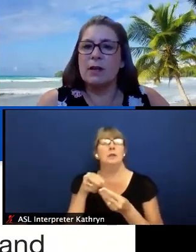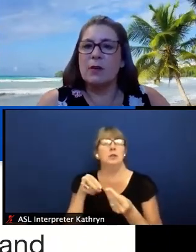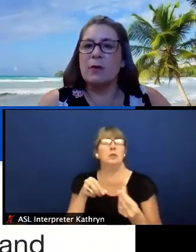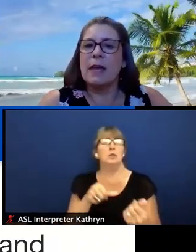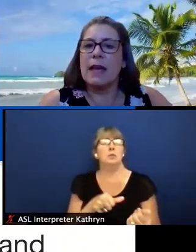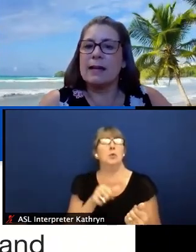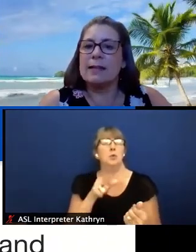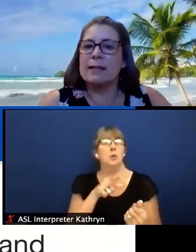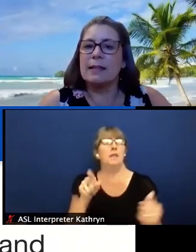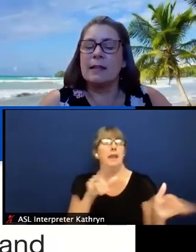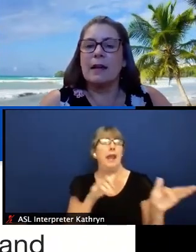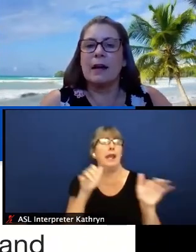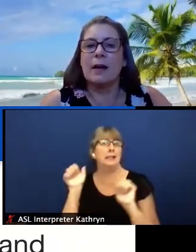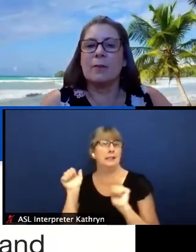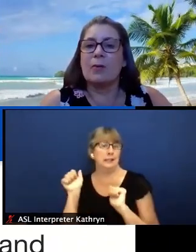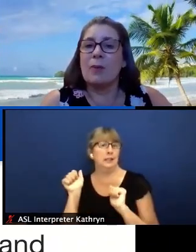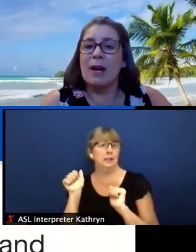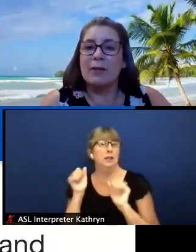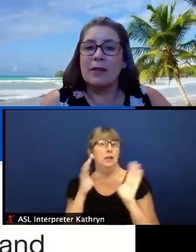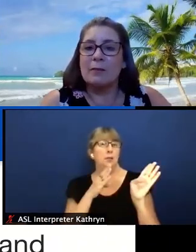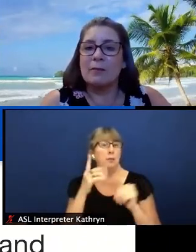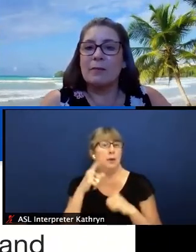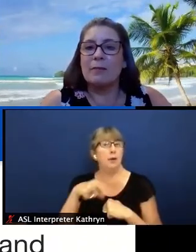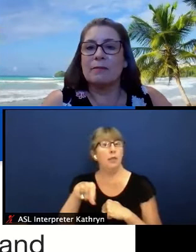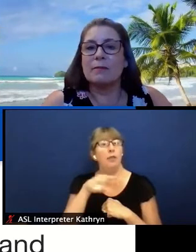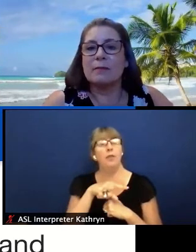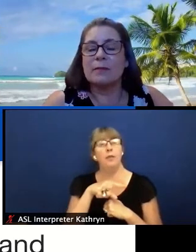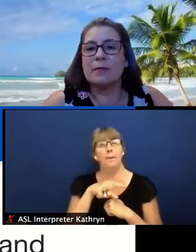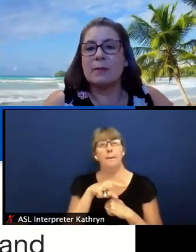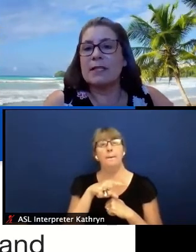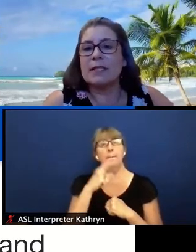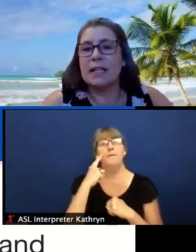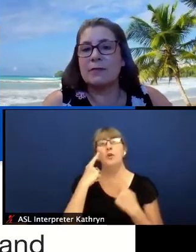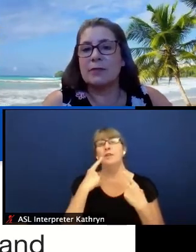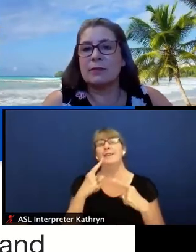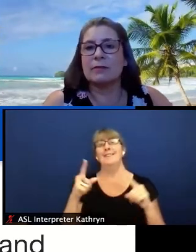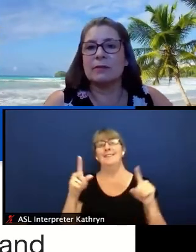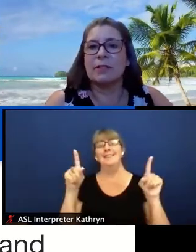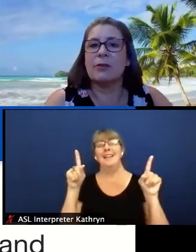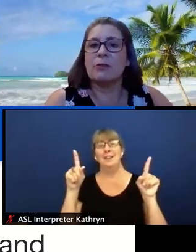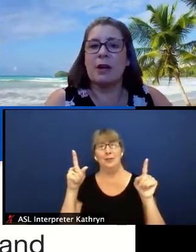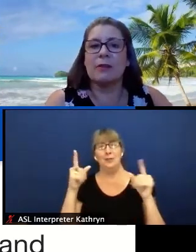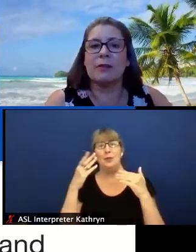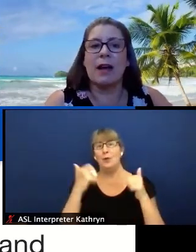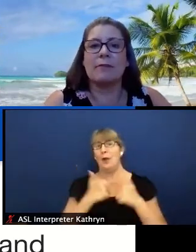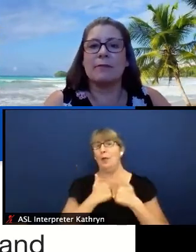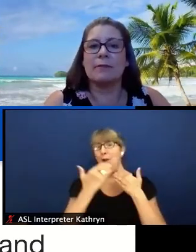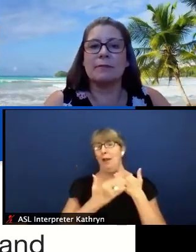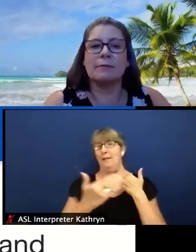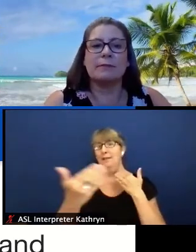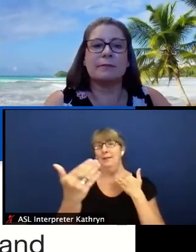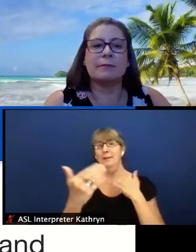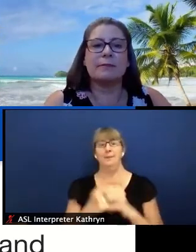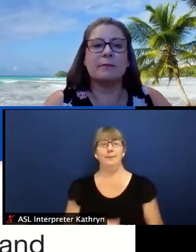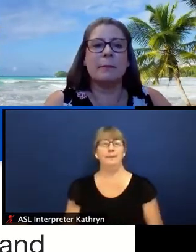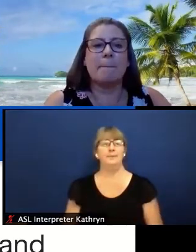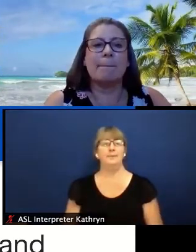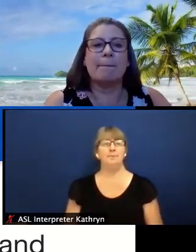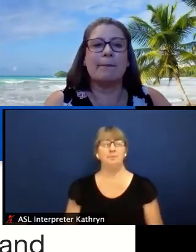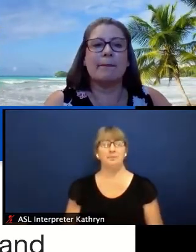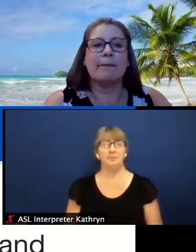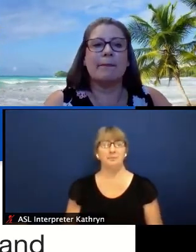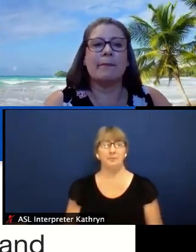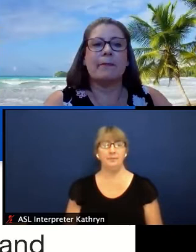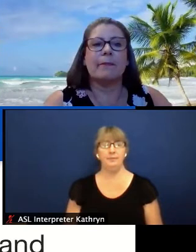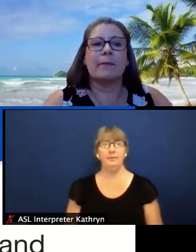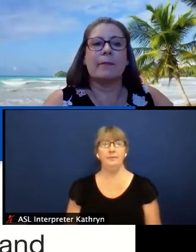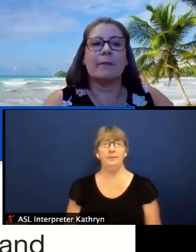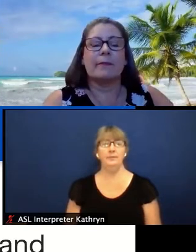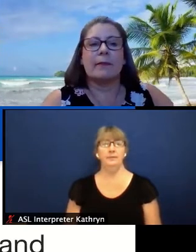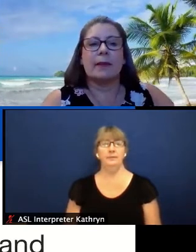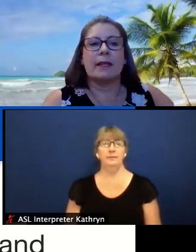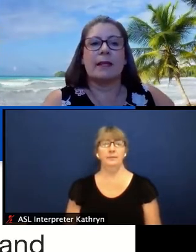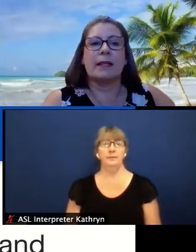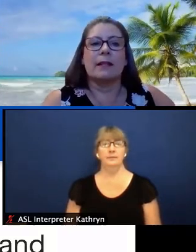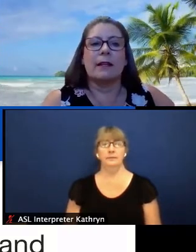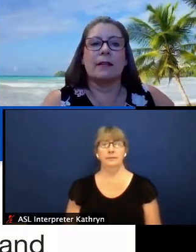when they exit and prepare them to be successful, you know, throughout their life.